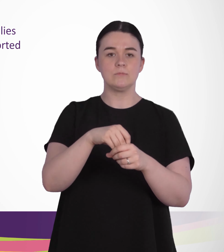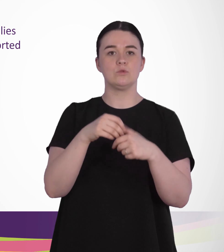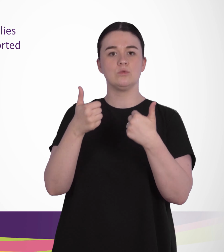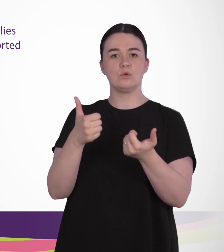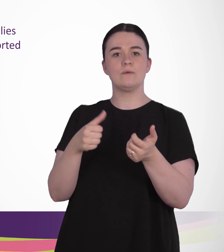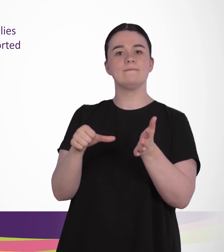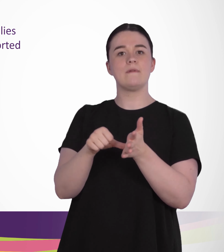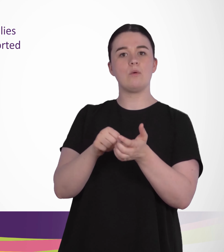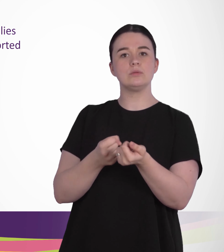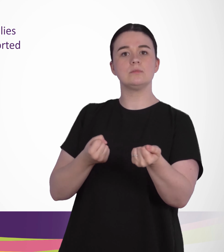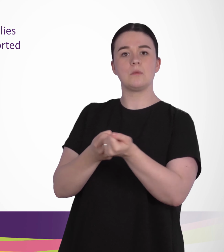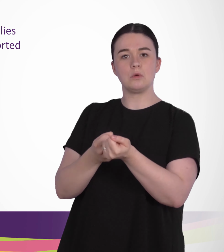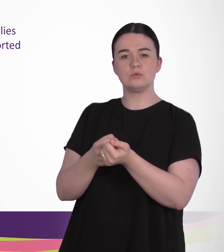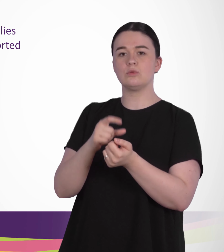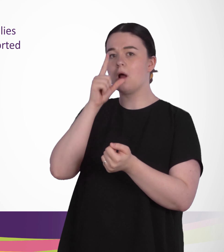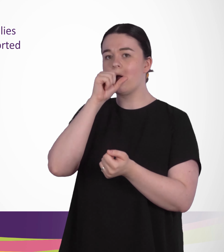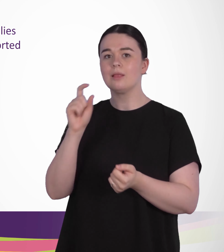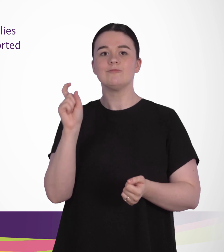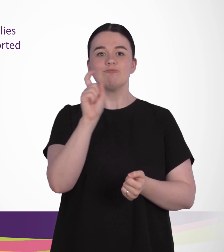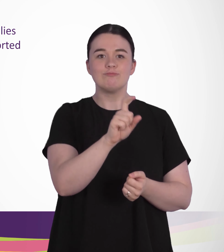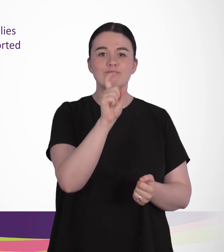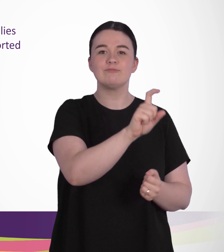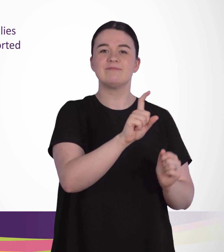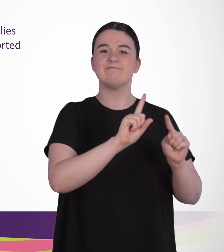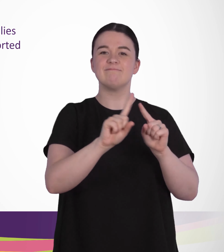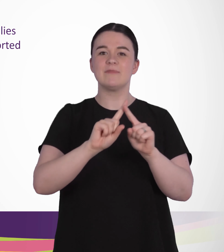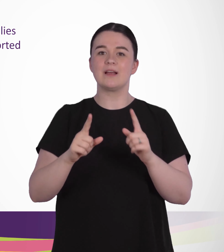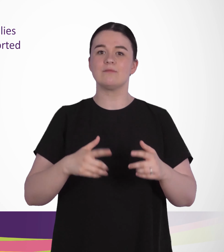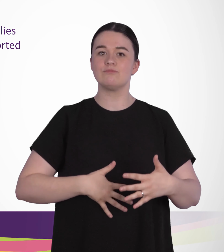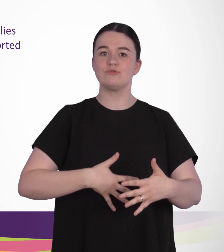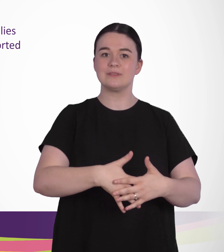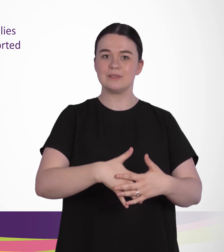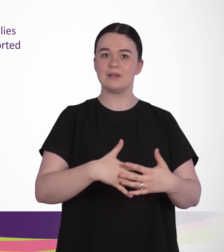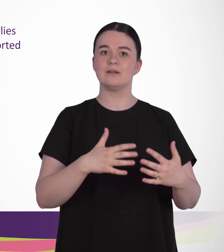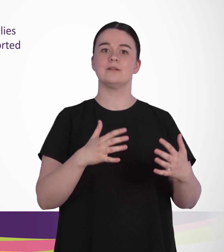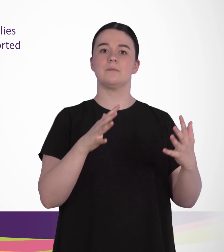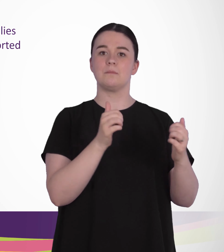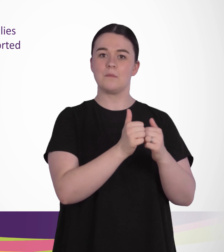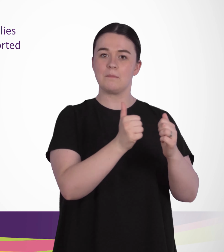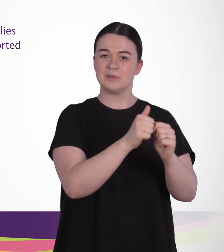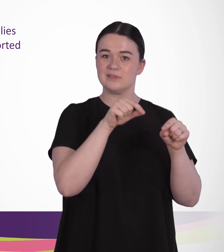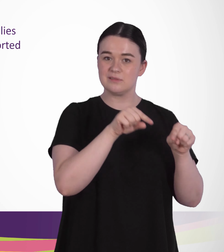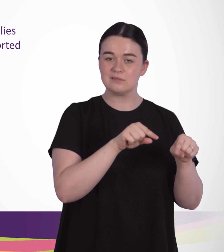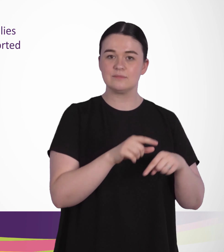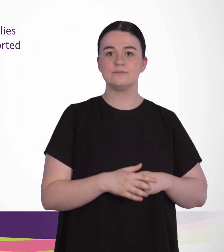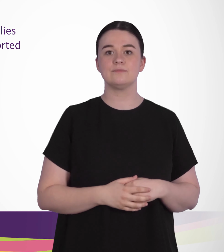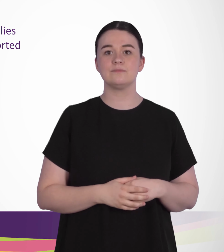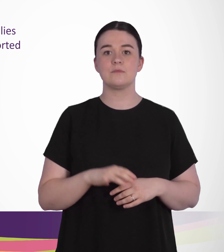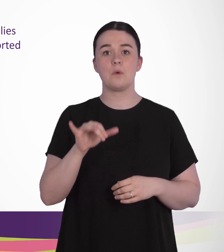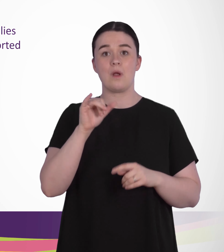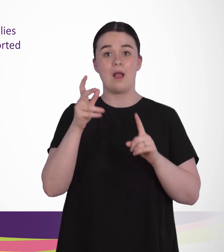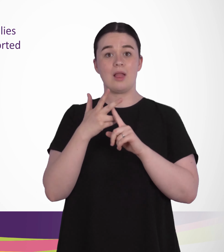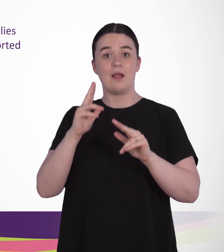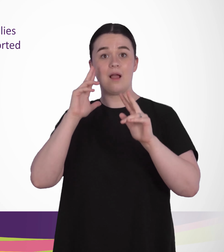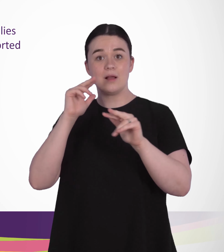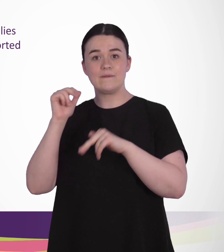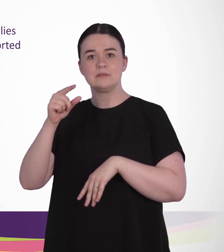and financial support, to attend pregnancy-related appointments, so other caregivers